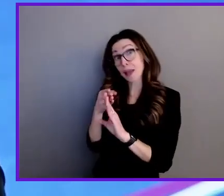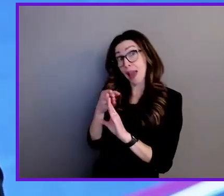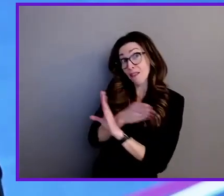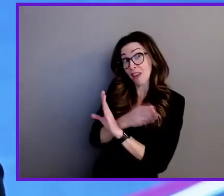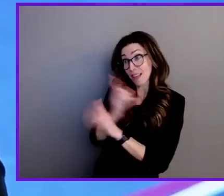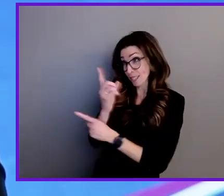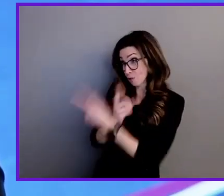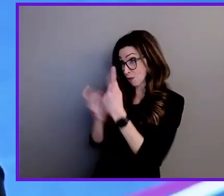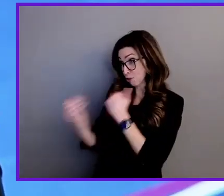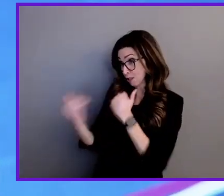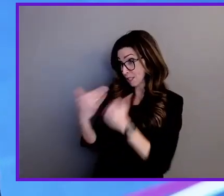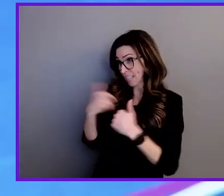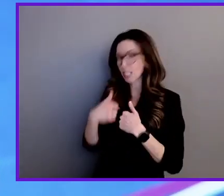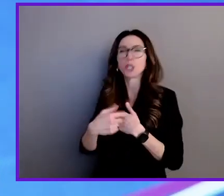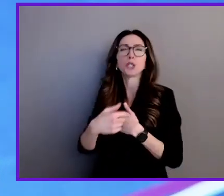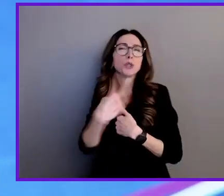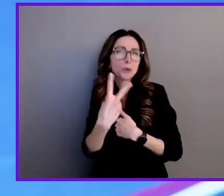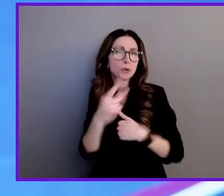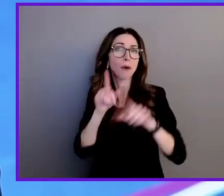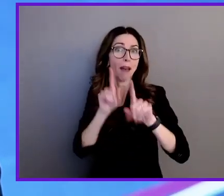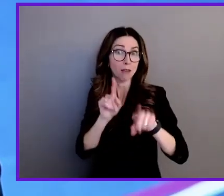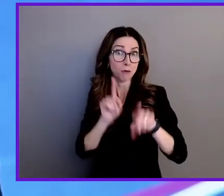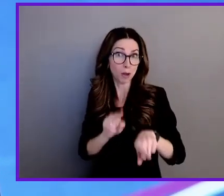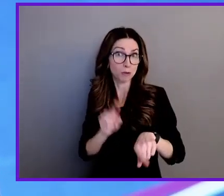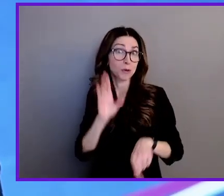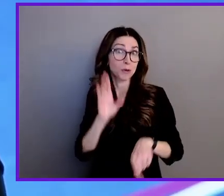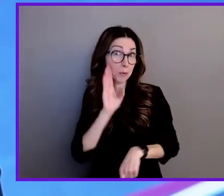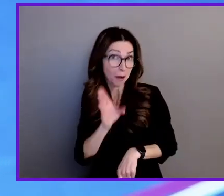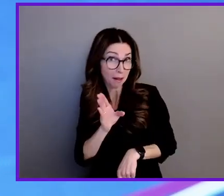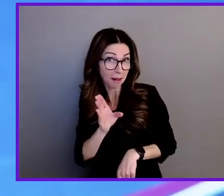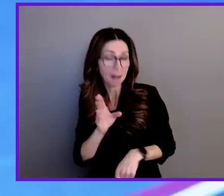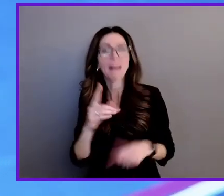and then someone will come with a microphone, once you raise your hand.